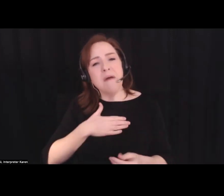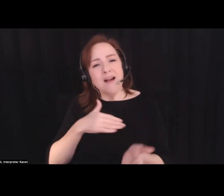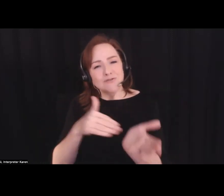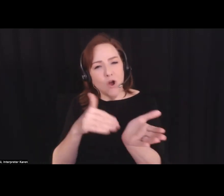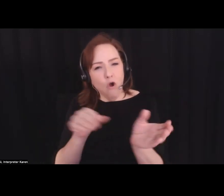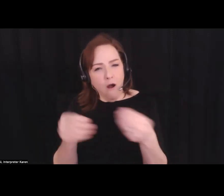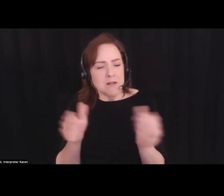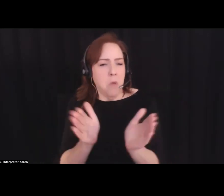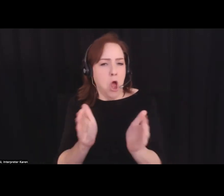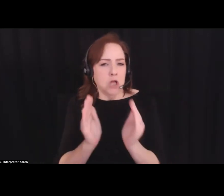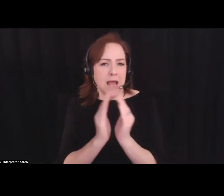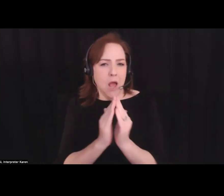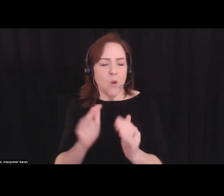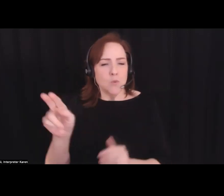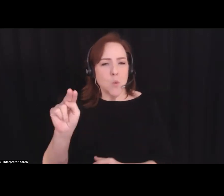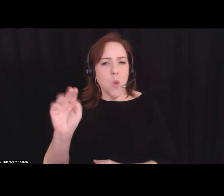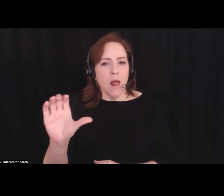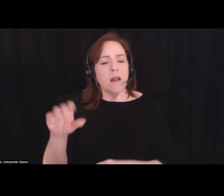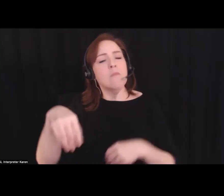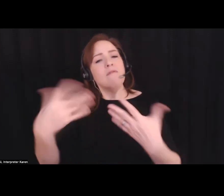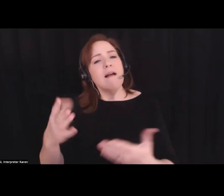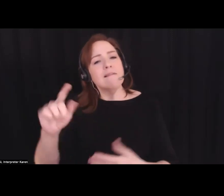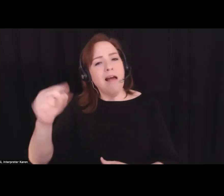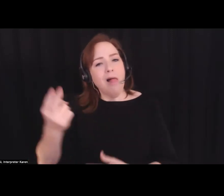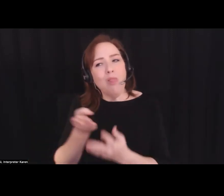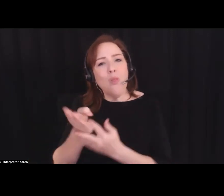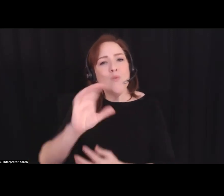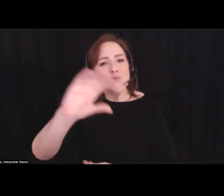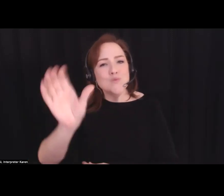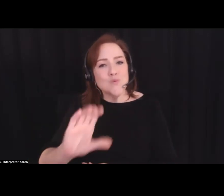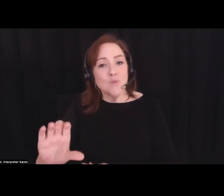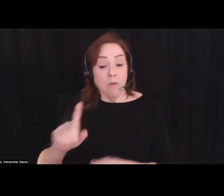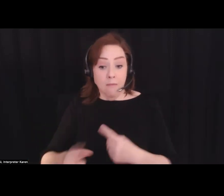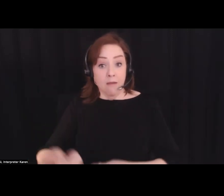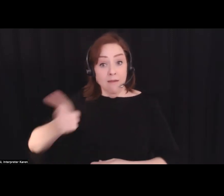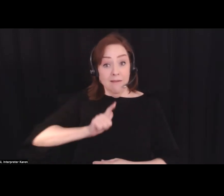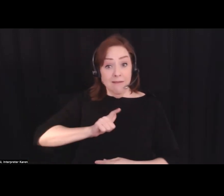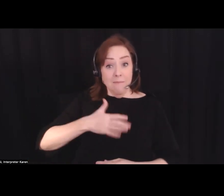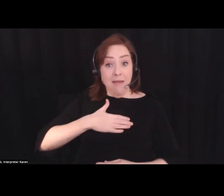provides telehealth through through Zoom however when it came to my appointment they were baffled